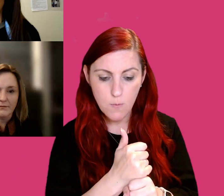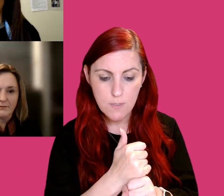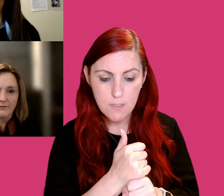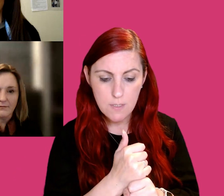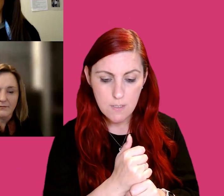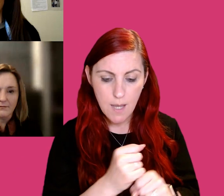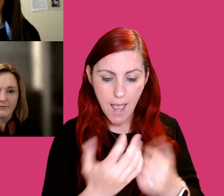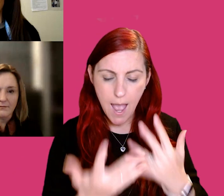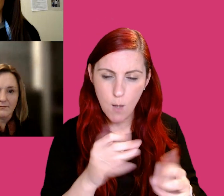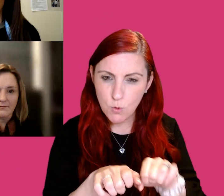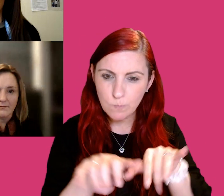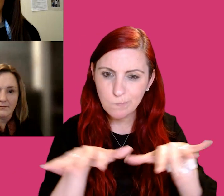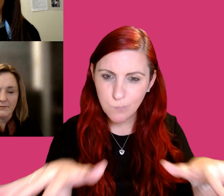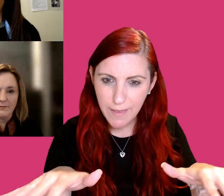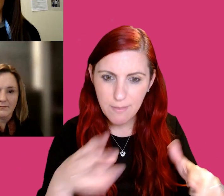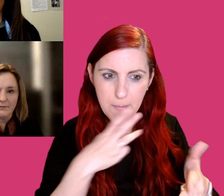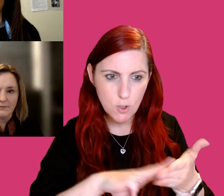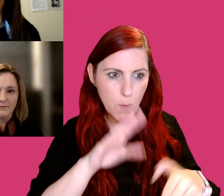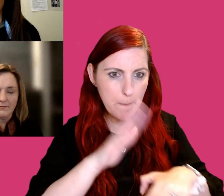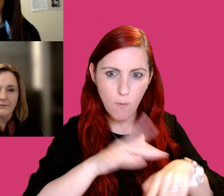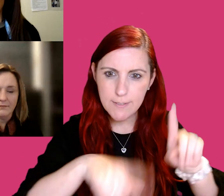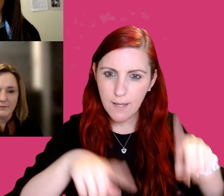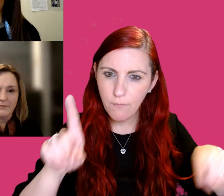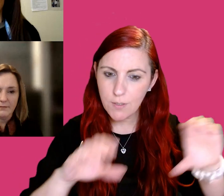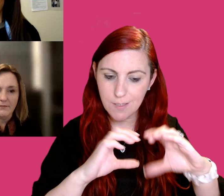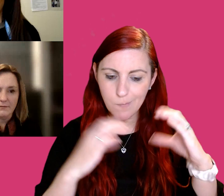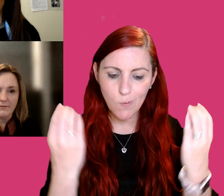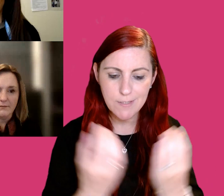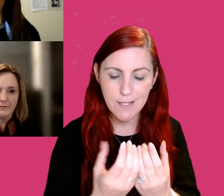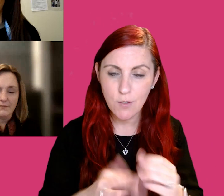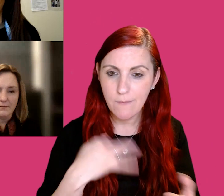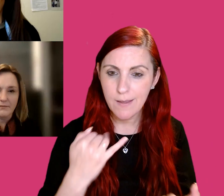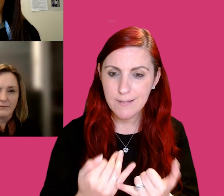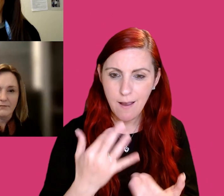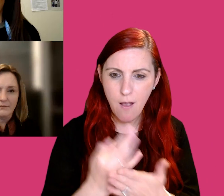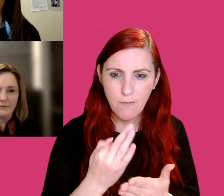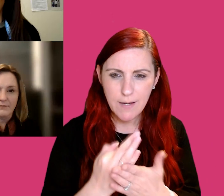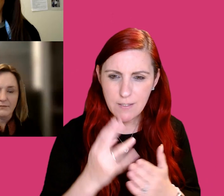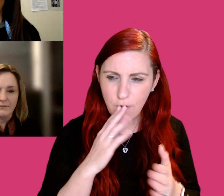more diverse communities um in that she finds it tends to be a narrow demographic who self-